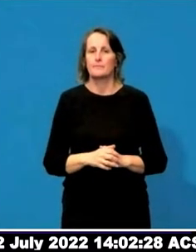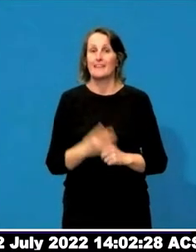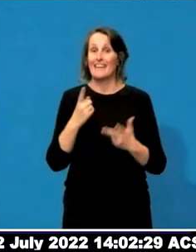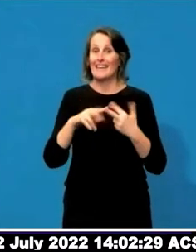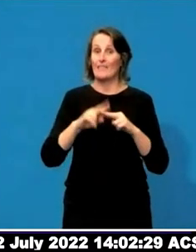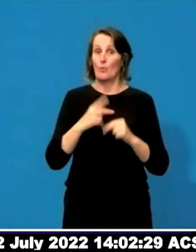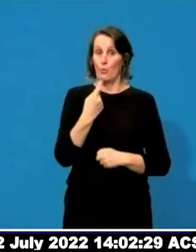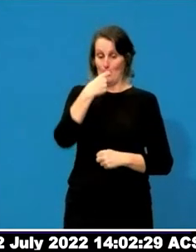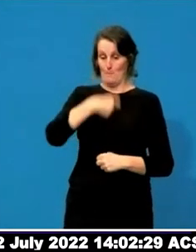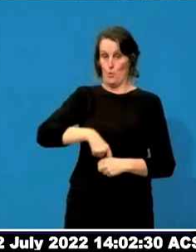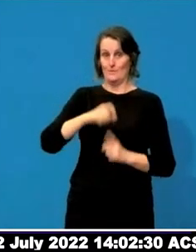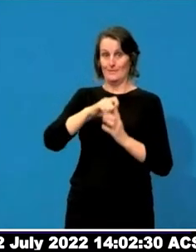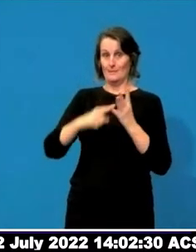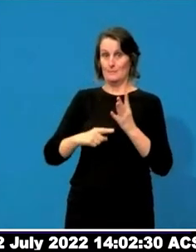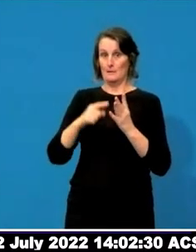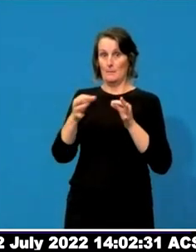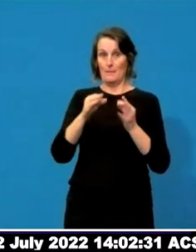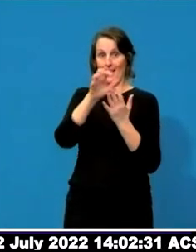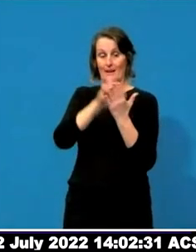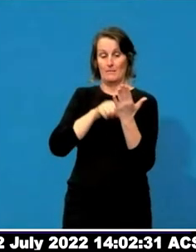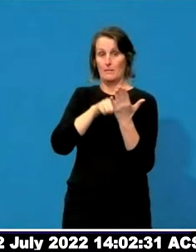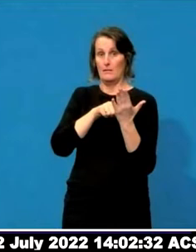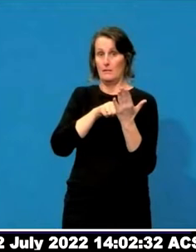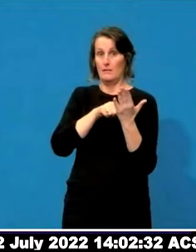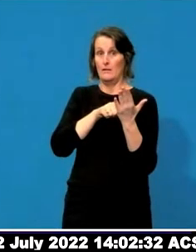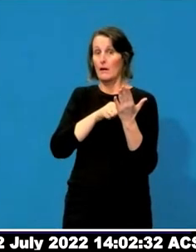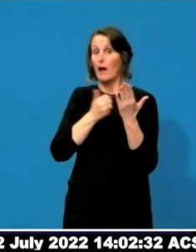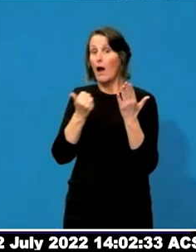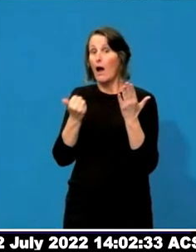there is not necessarily adequate or it's not necessarily appropriate